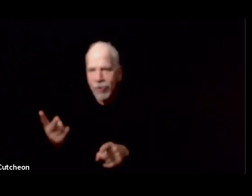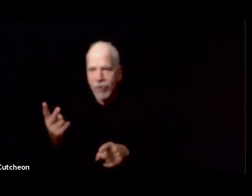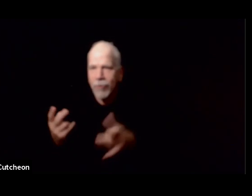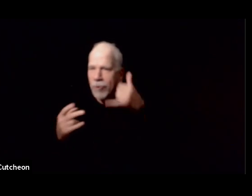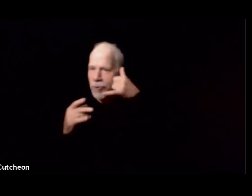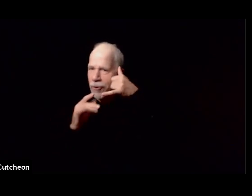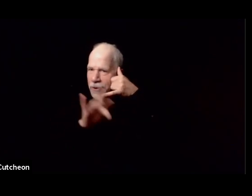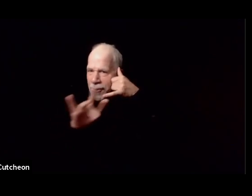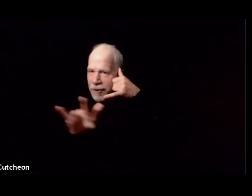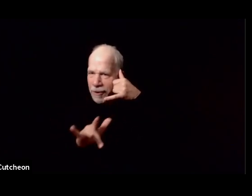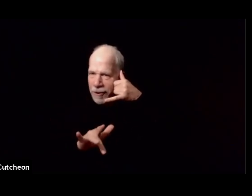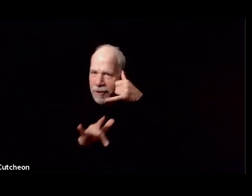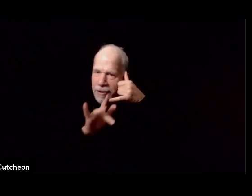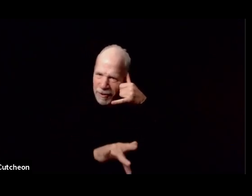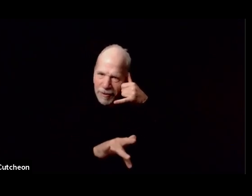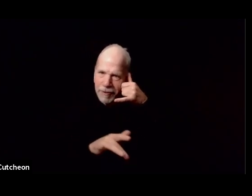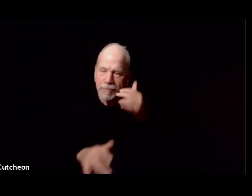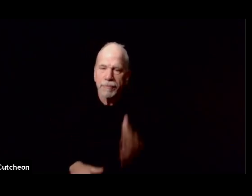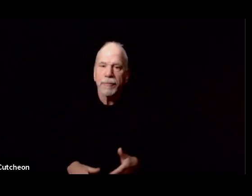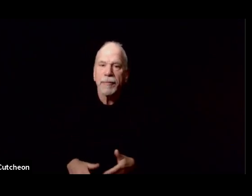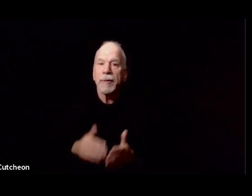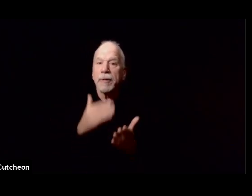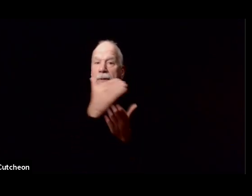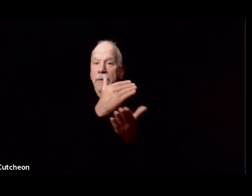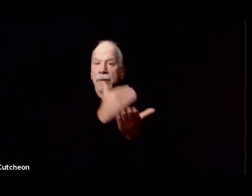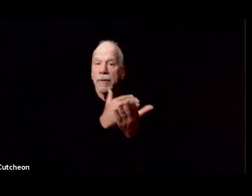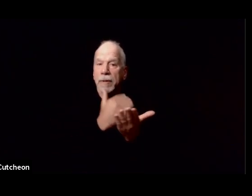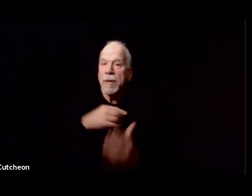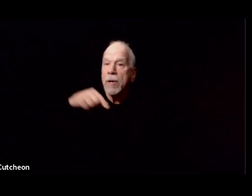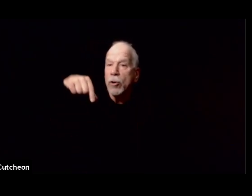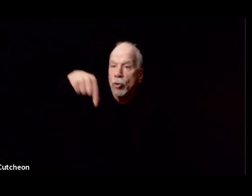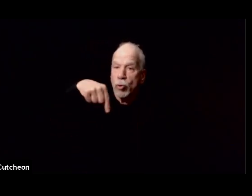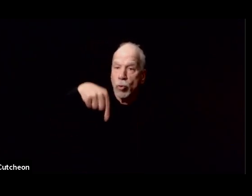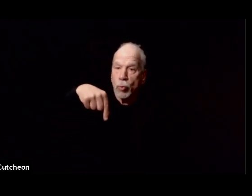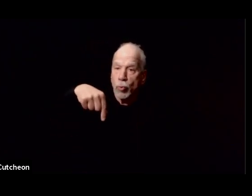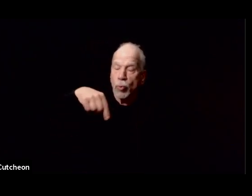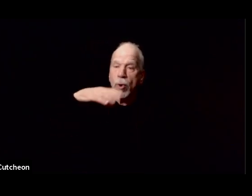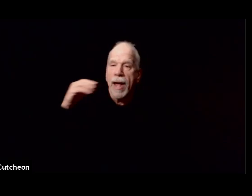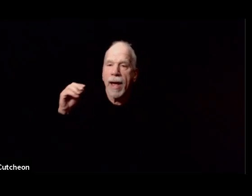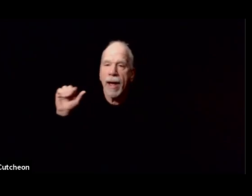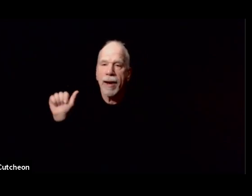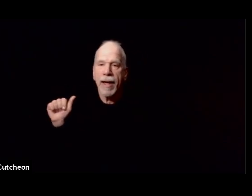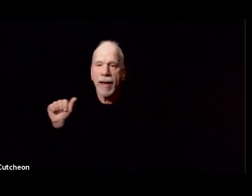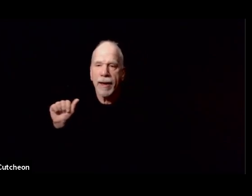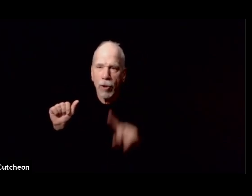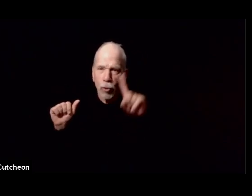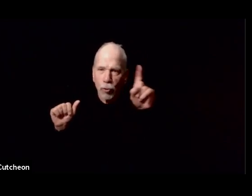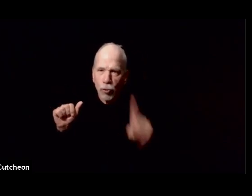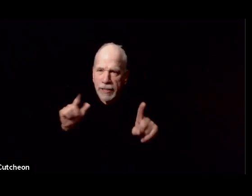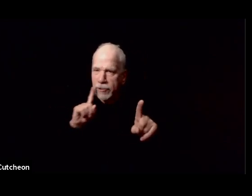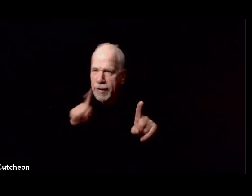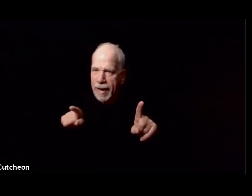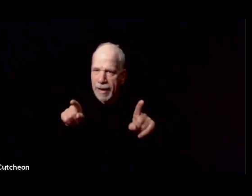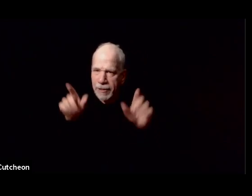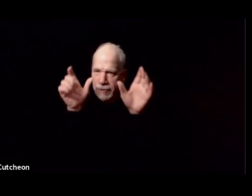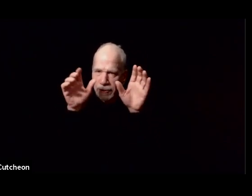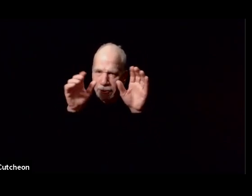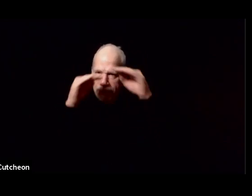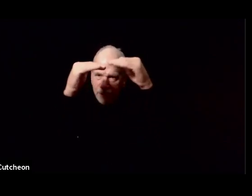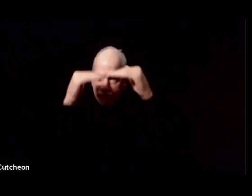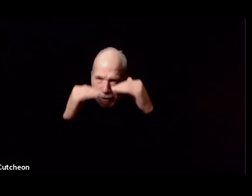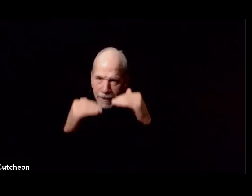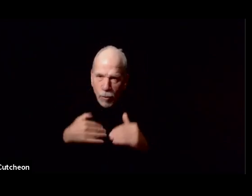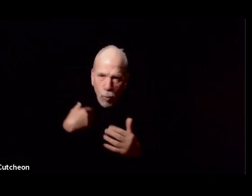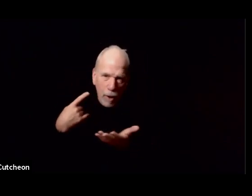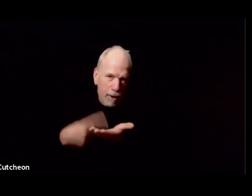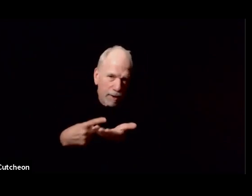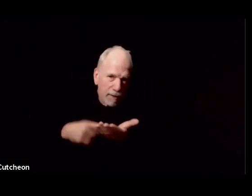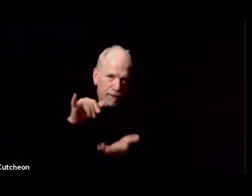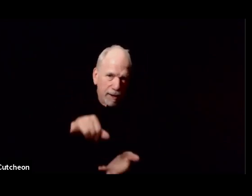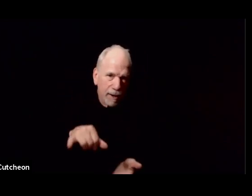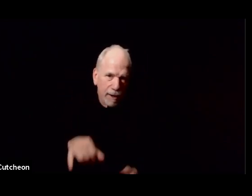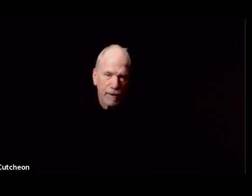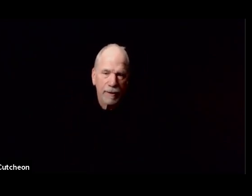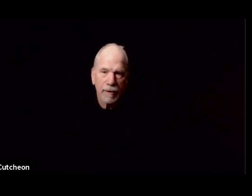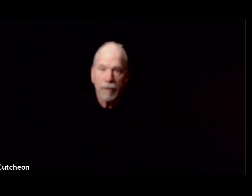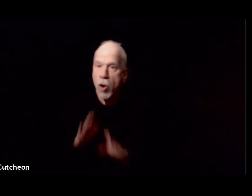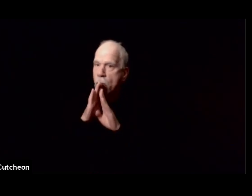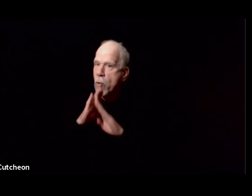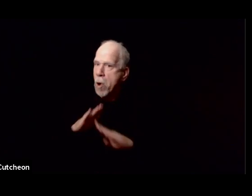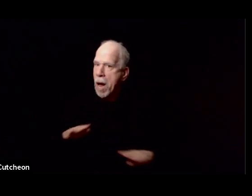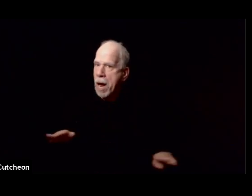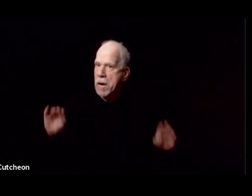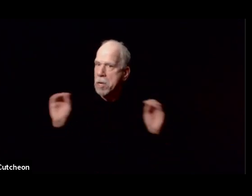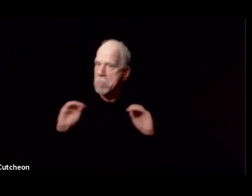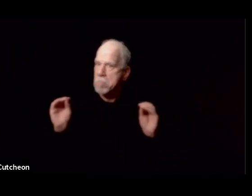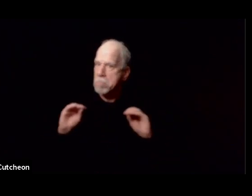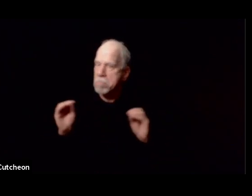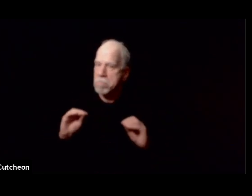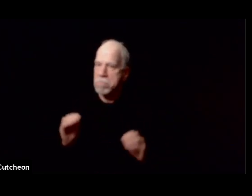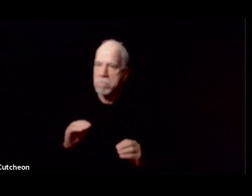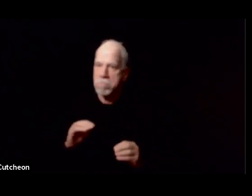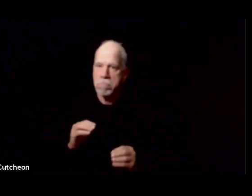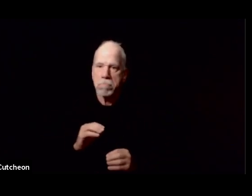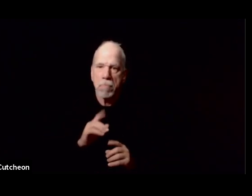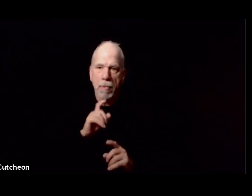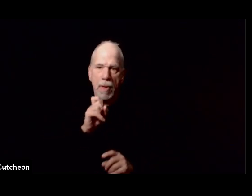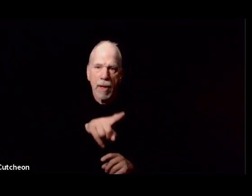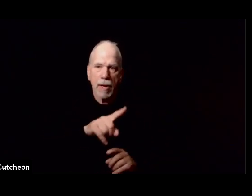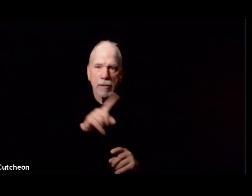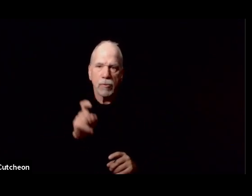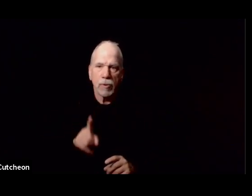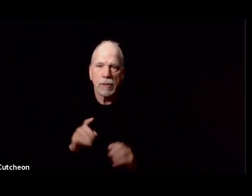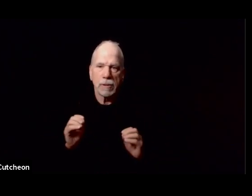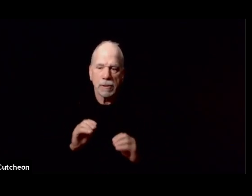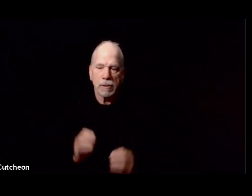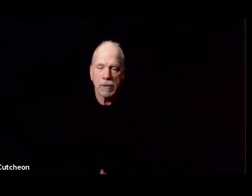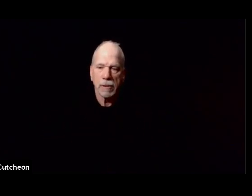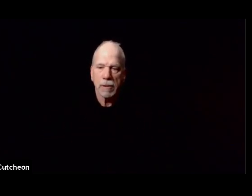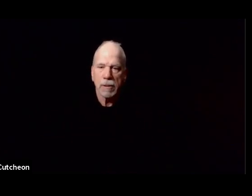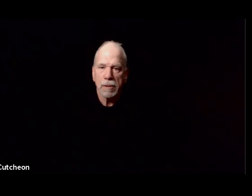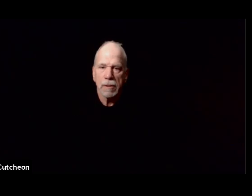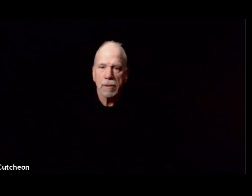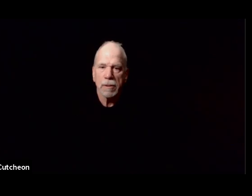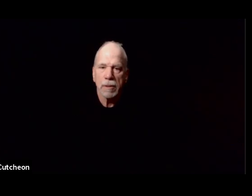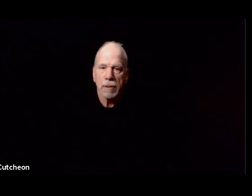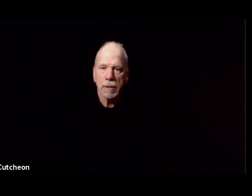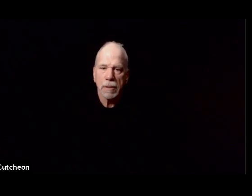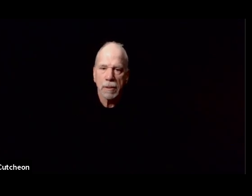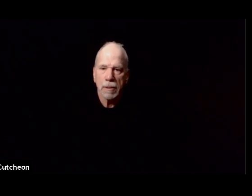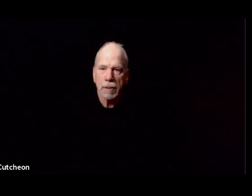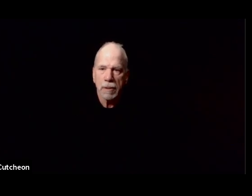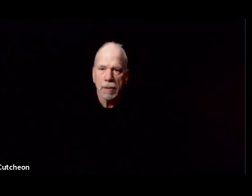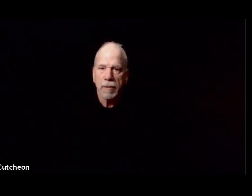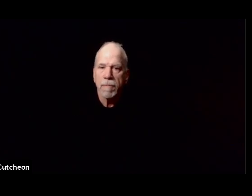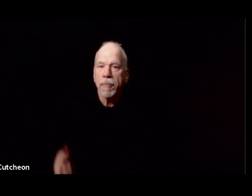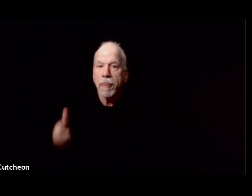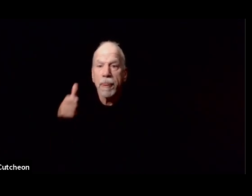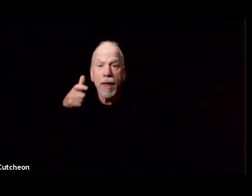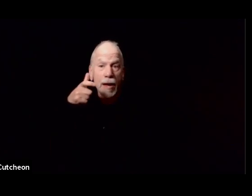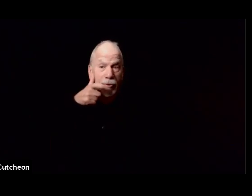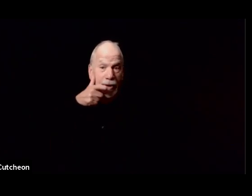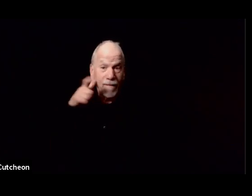the Q&A roster. Your first question comes from the line of miss Katherine Richard from